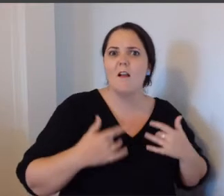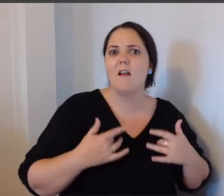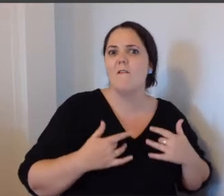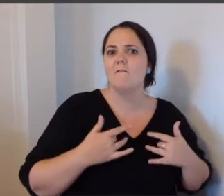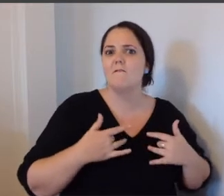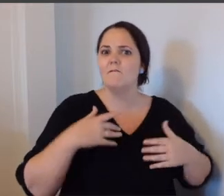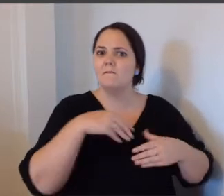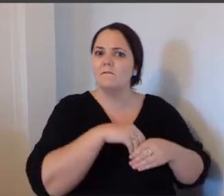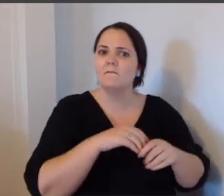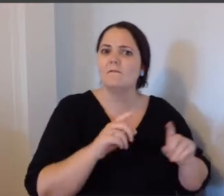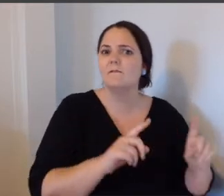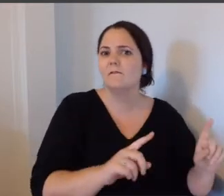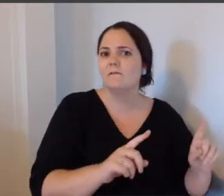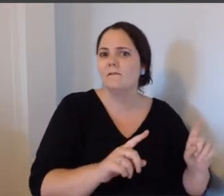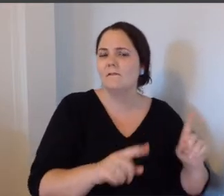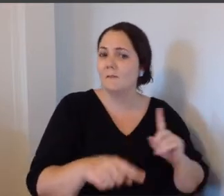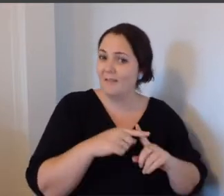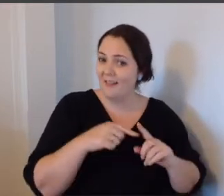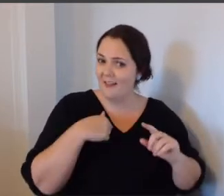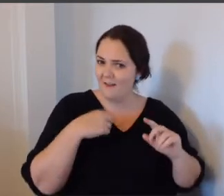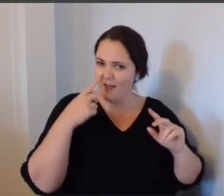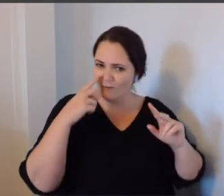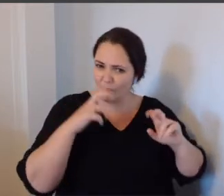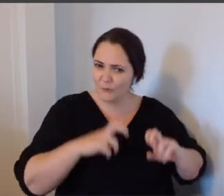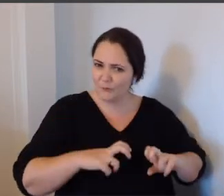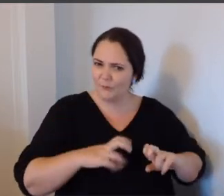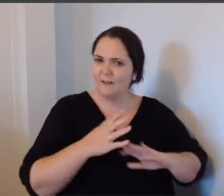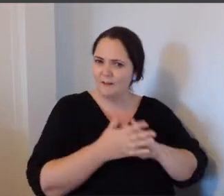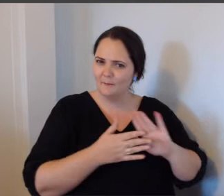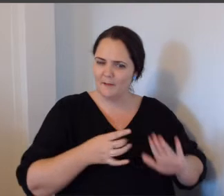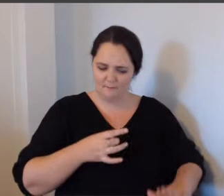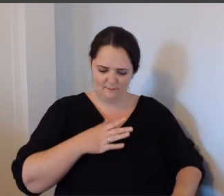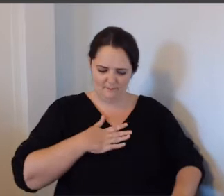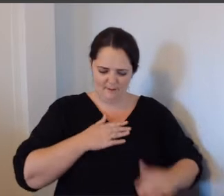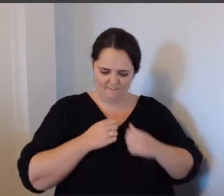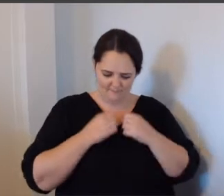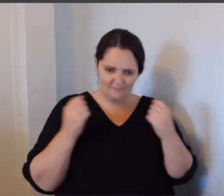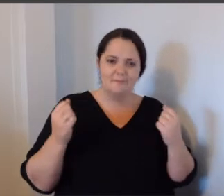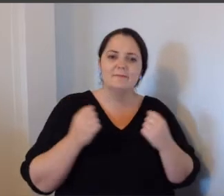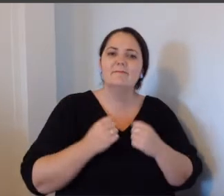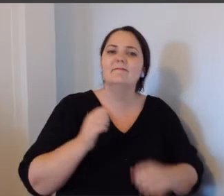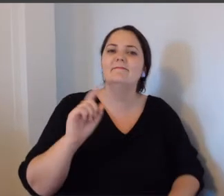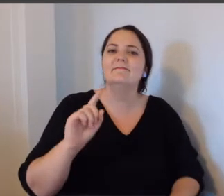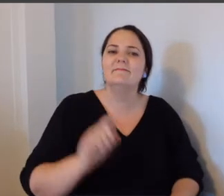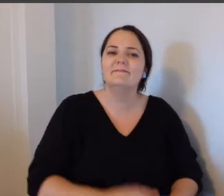And finally, what does it reveal about ourselves now? There are many examples in the history of